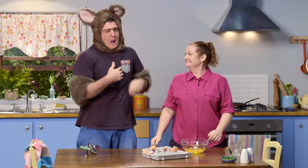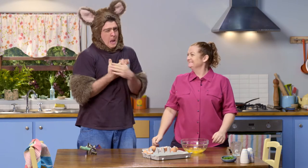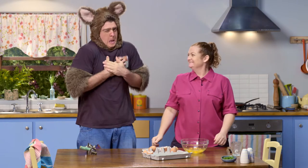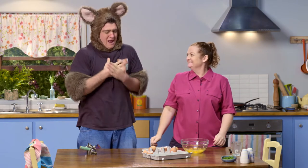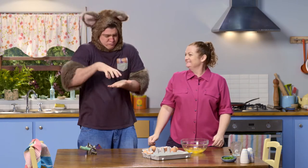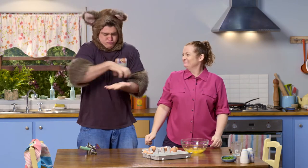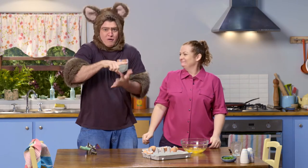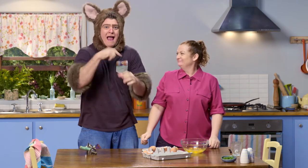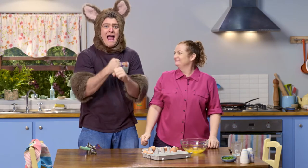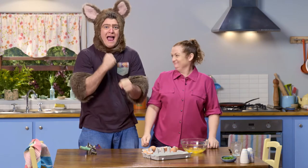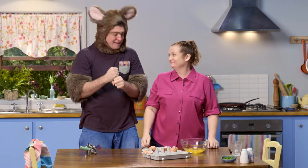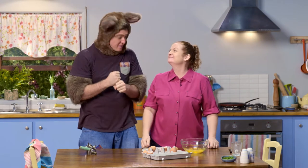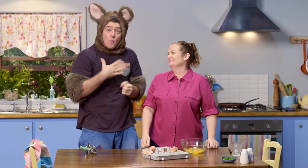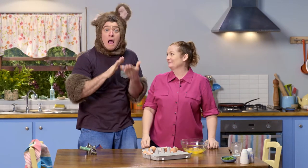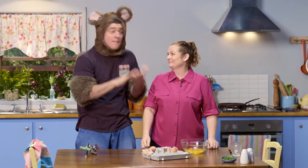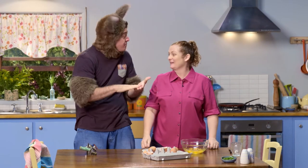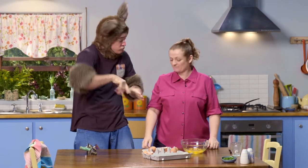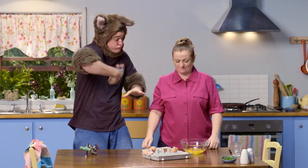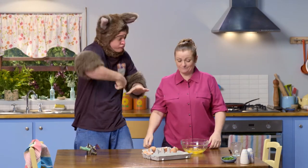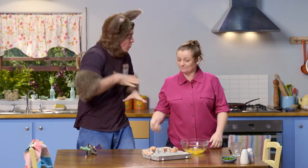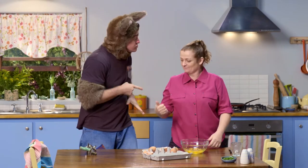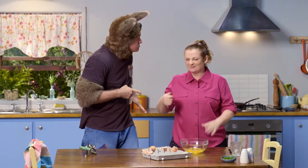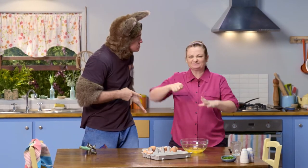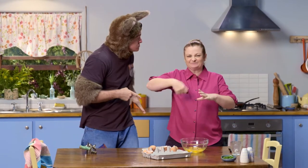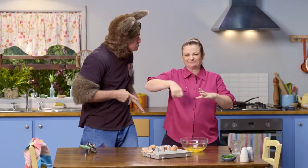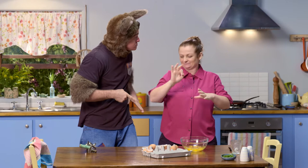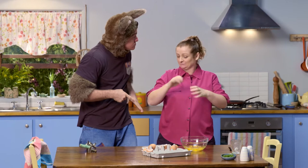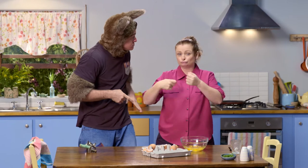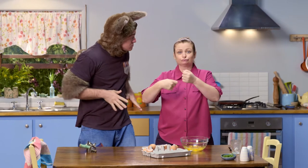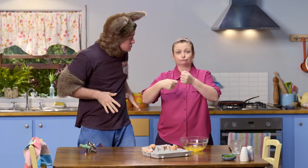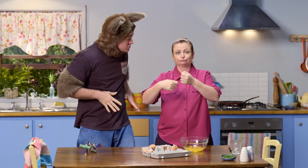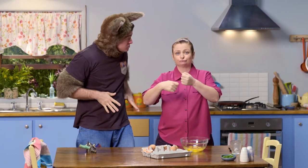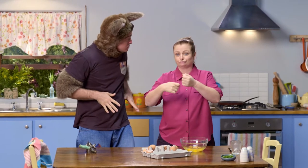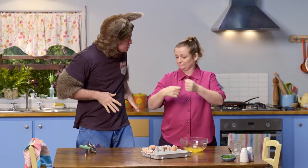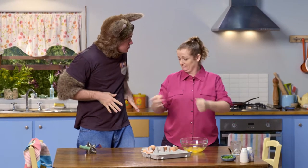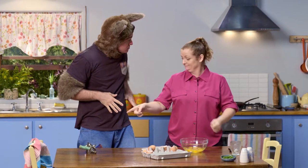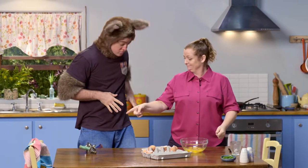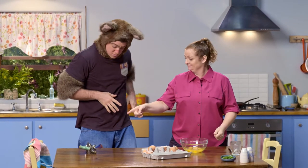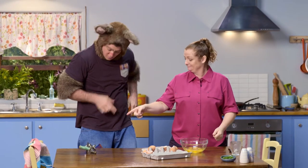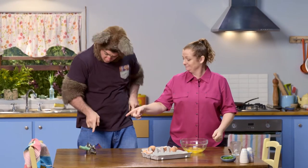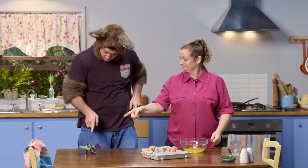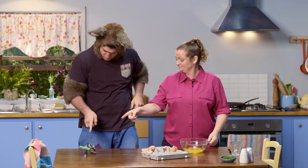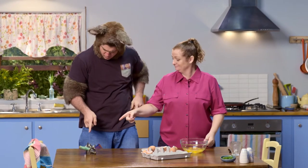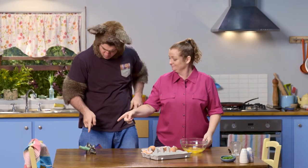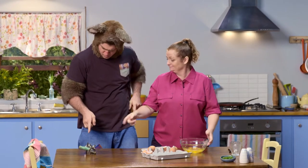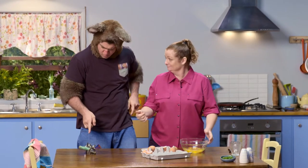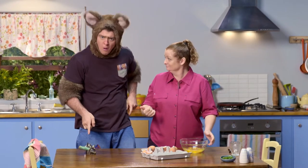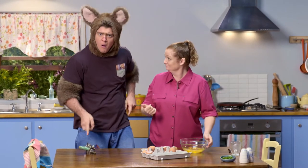Oh, I do love scrambled eggs. Would you like me to stir the eggs for you, Sally? Oh, no, I'm not going to stir the eggs. I'm going to use the egg beater.